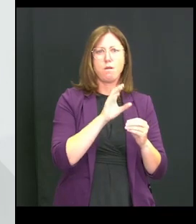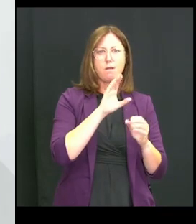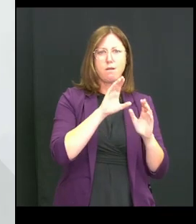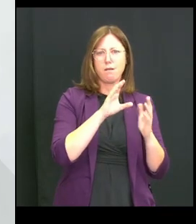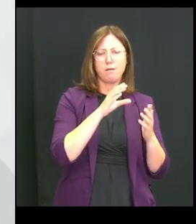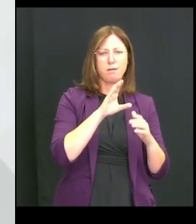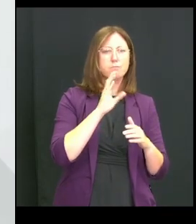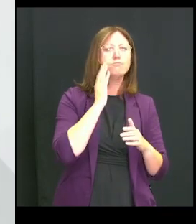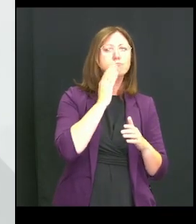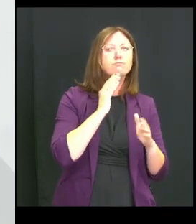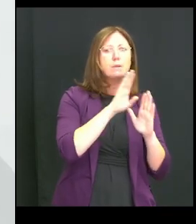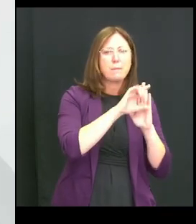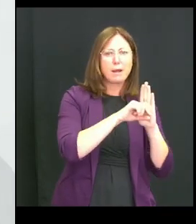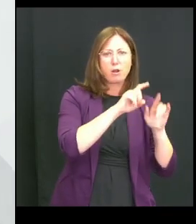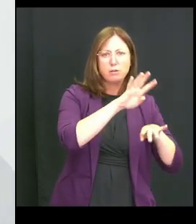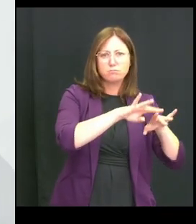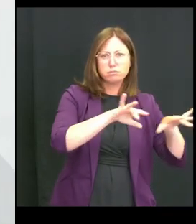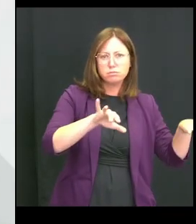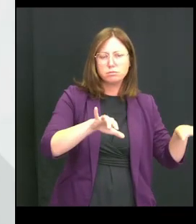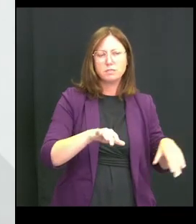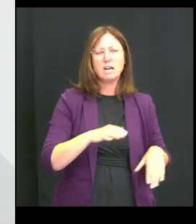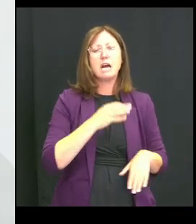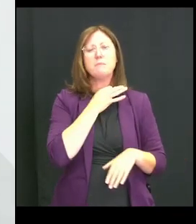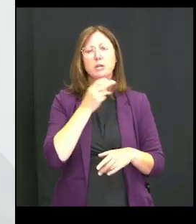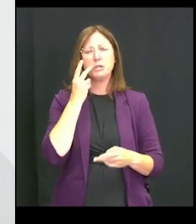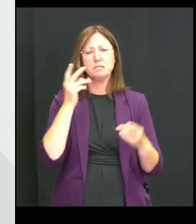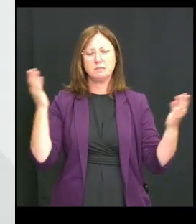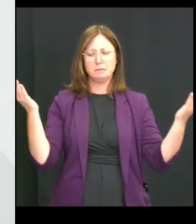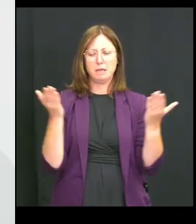So it would be fascinating to kind of correlate the two or put them together.